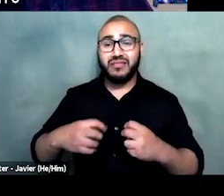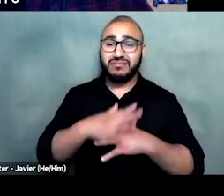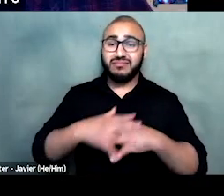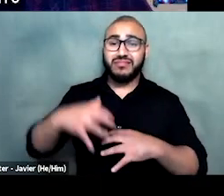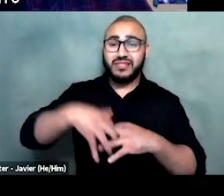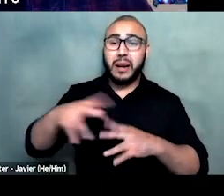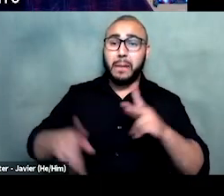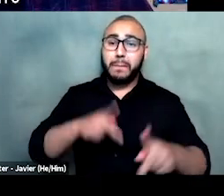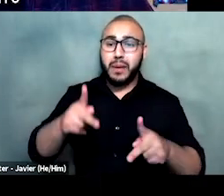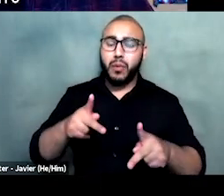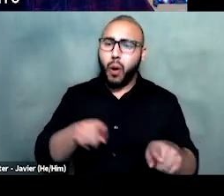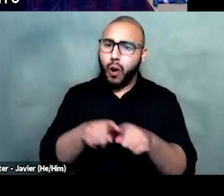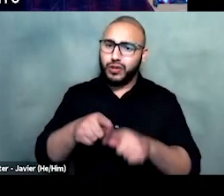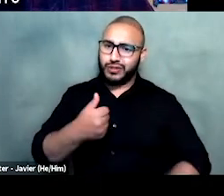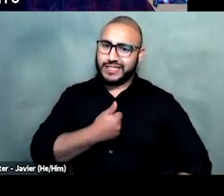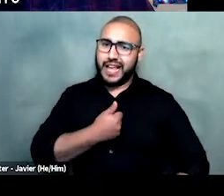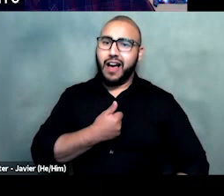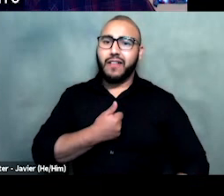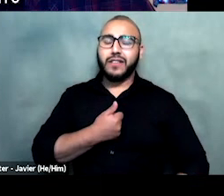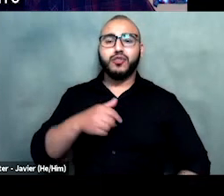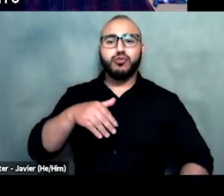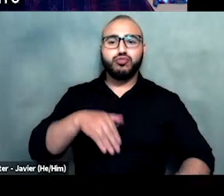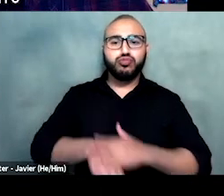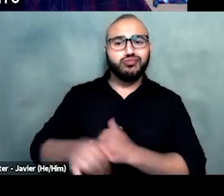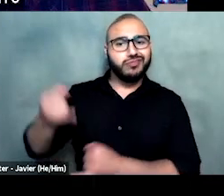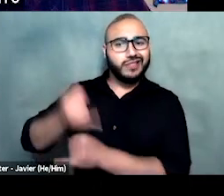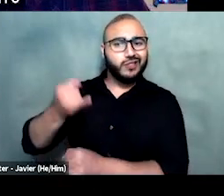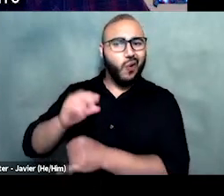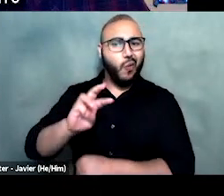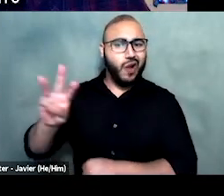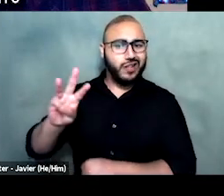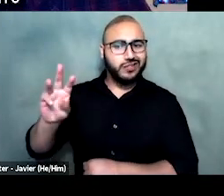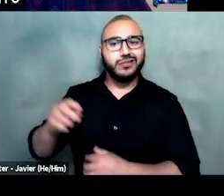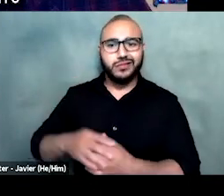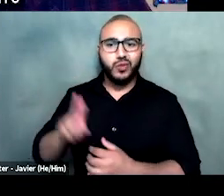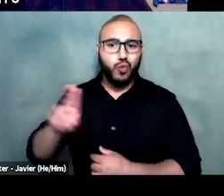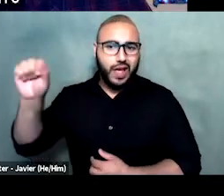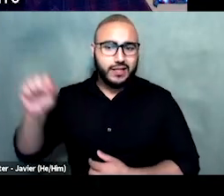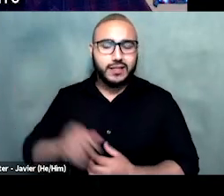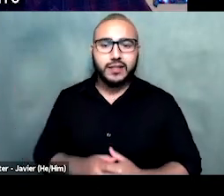us. I would say that it's very difficult for a lot of Native people, even myself, to enter